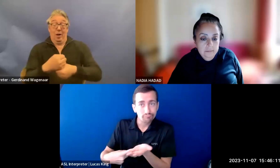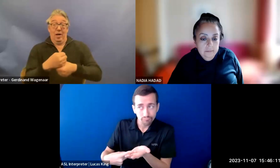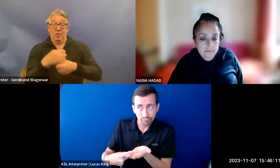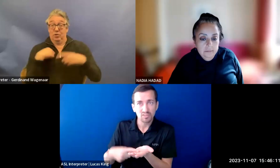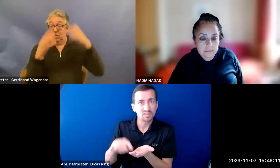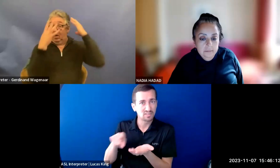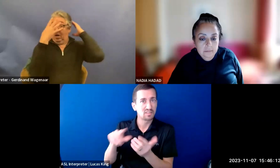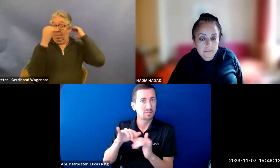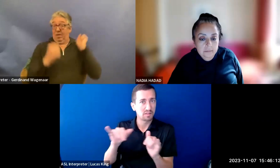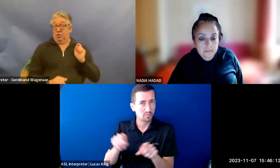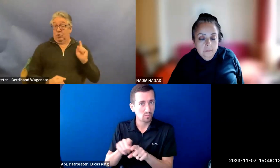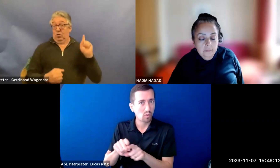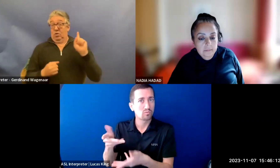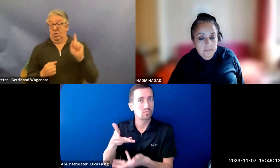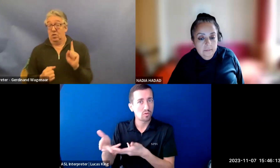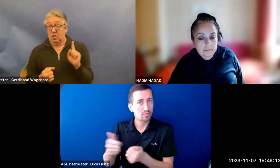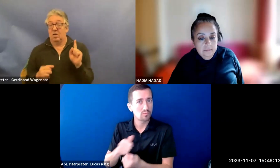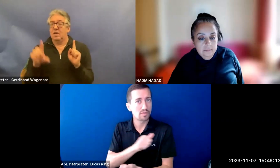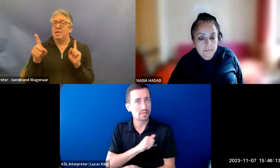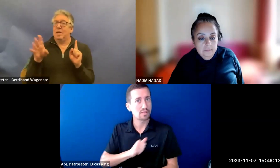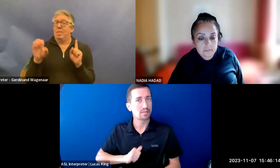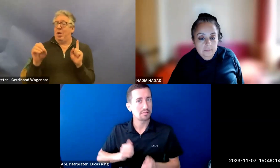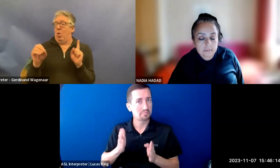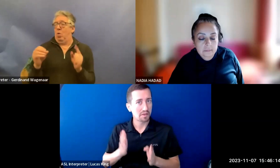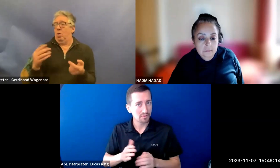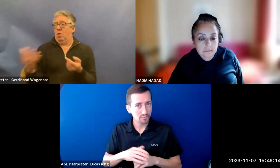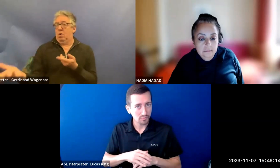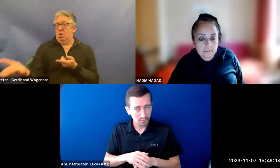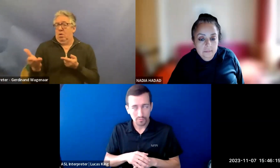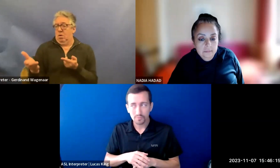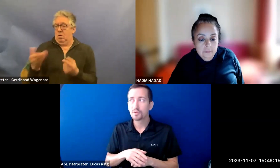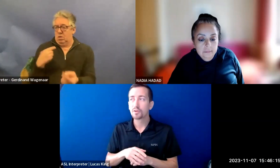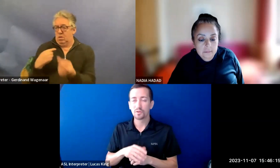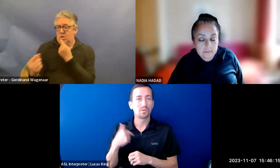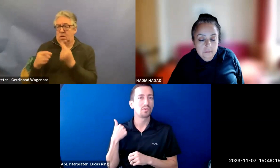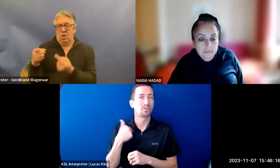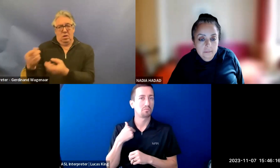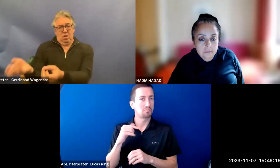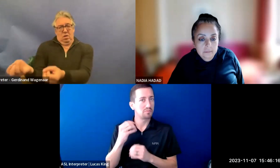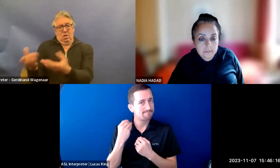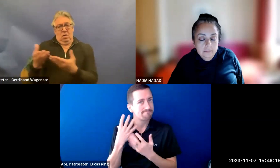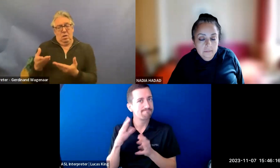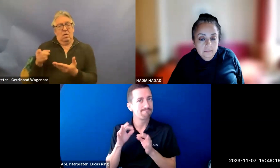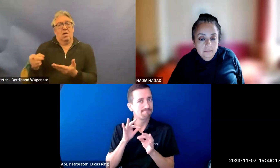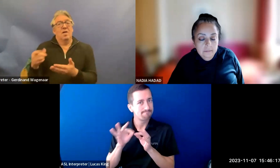At the time, FAMOD presented the situation of Persons with Disabilities in Mozambique.